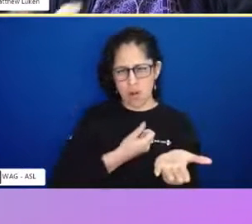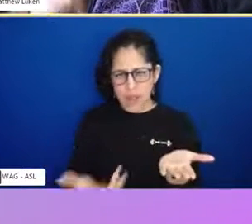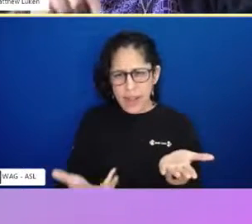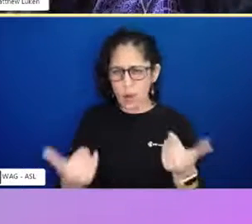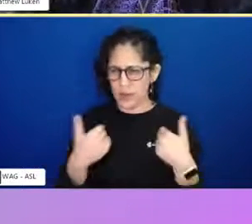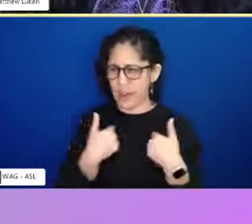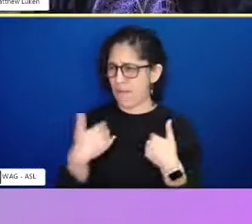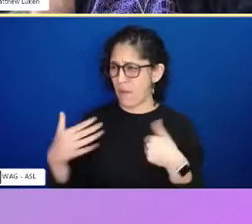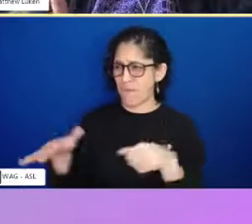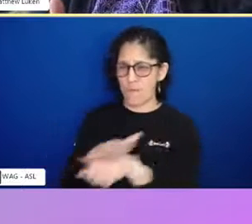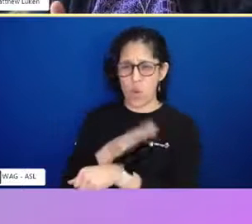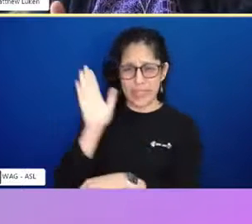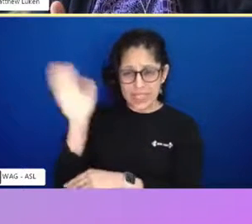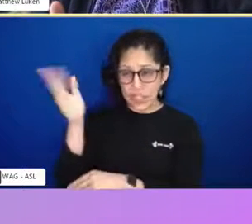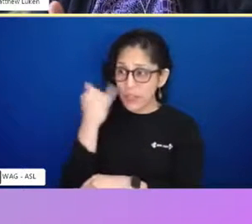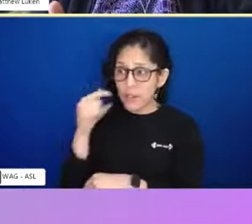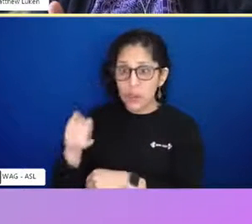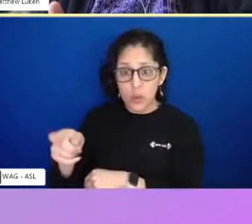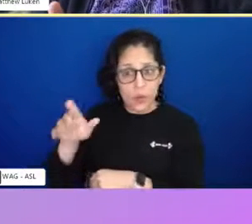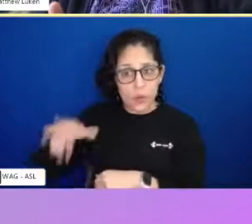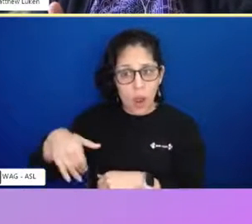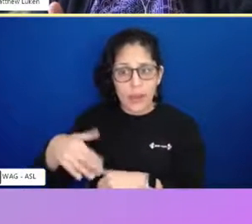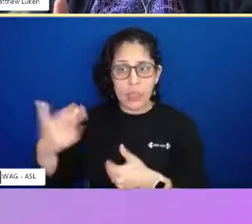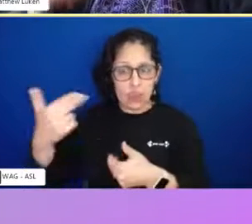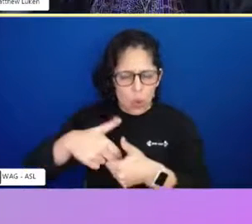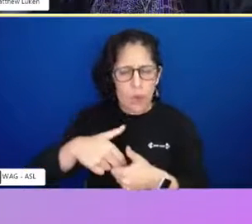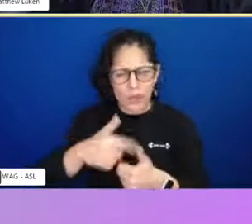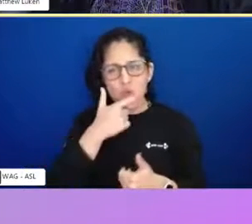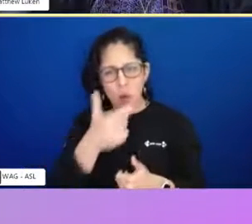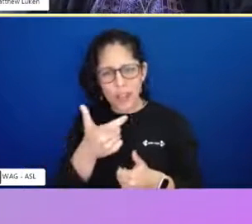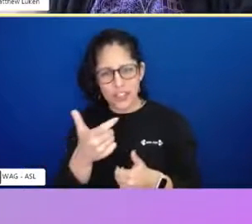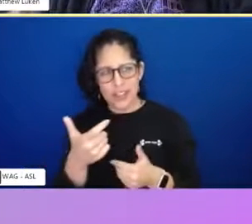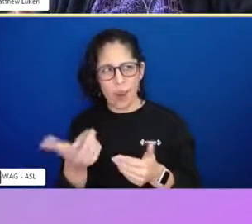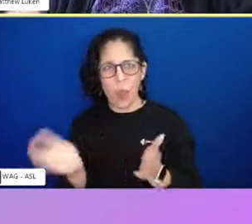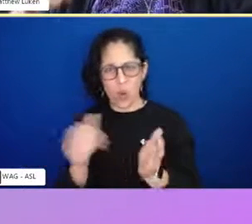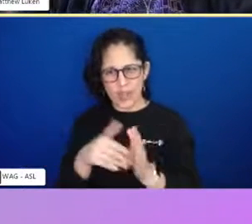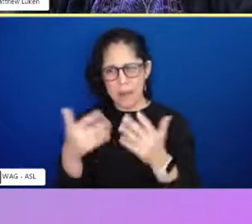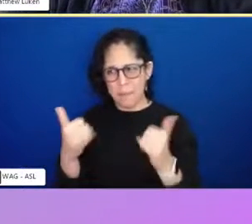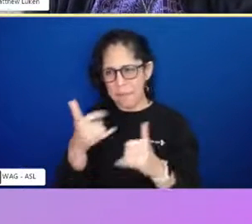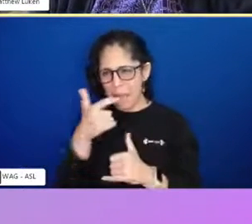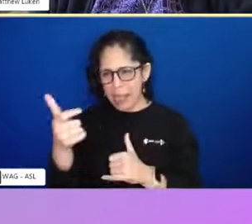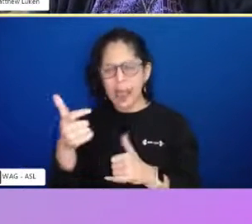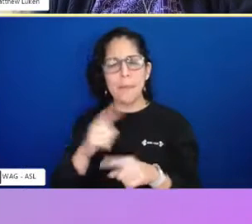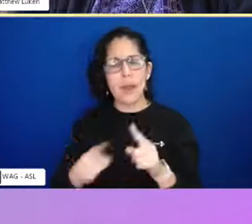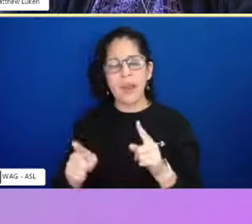the goal post, keep going. We talk about burnout, there's a whole session on it if you haven't